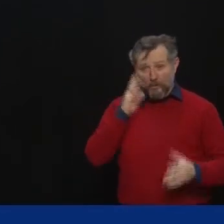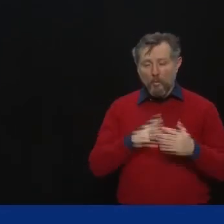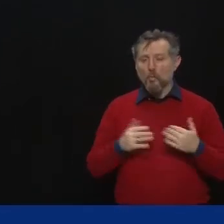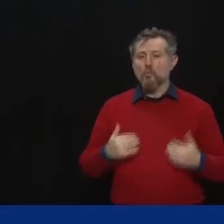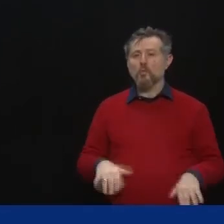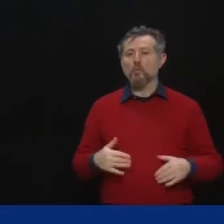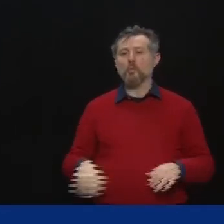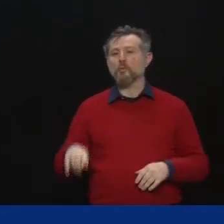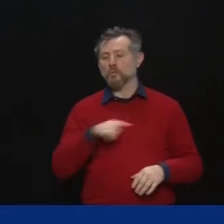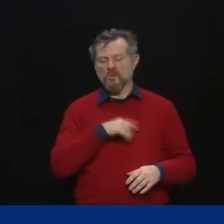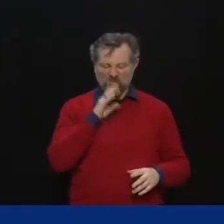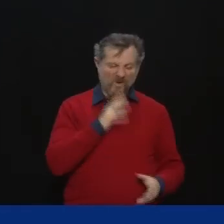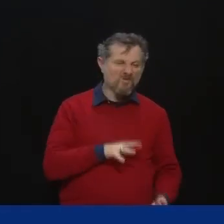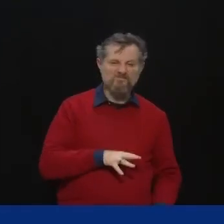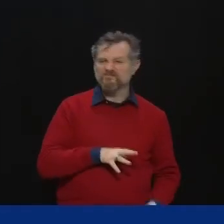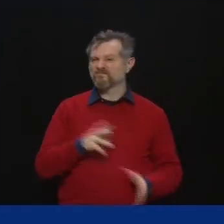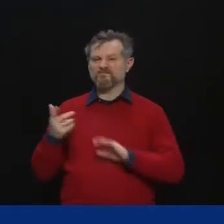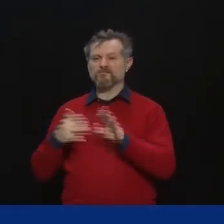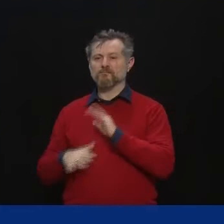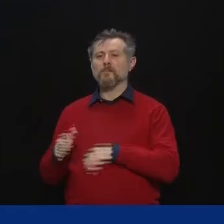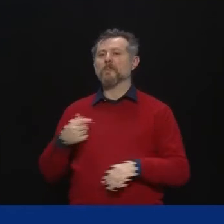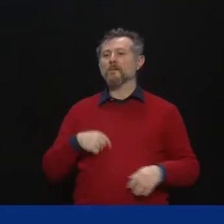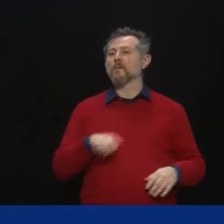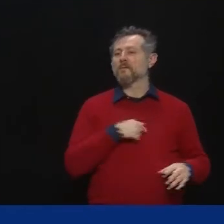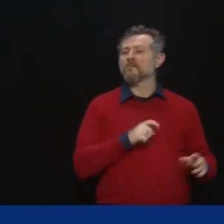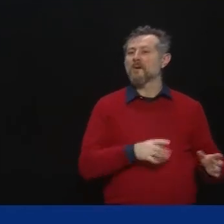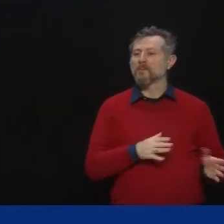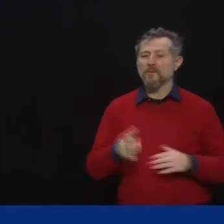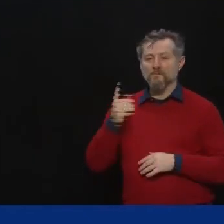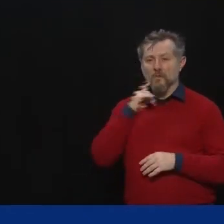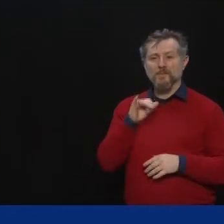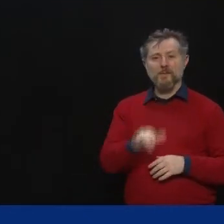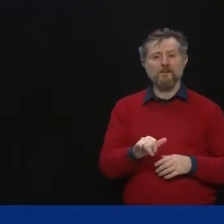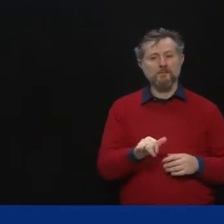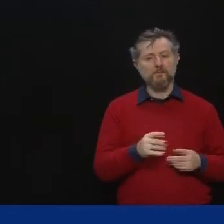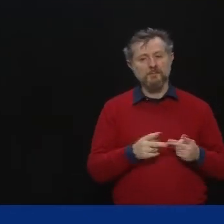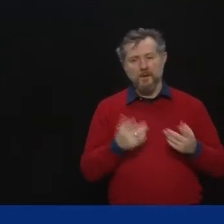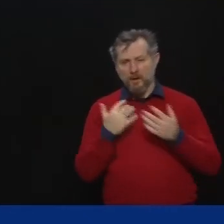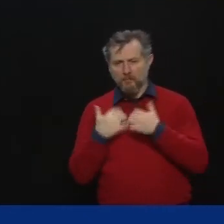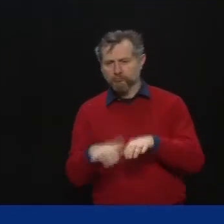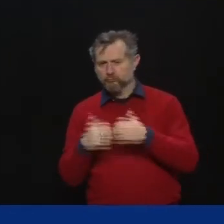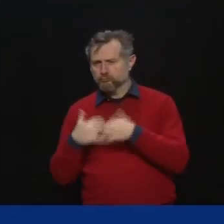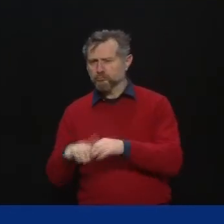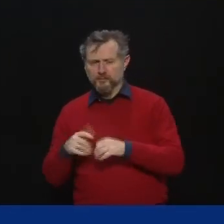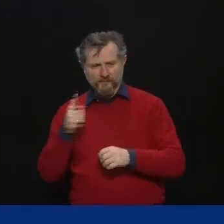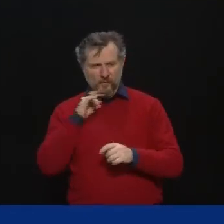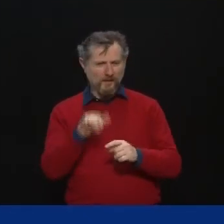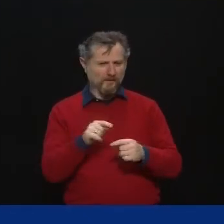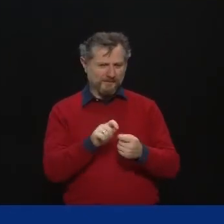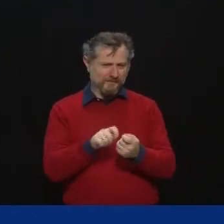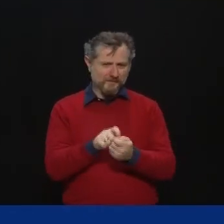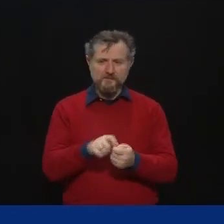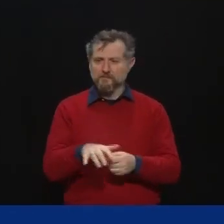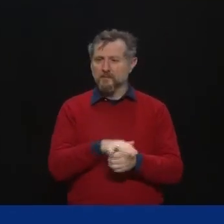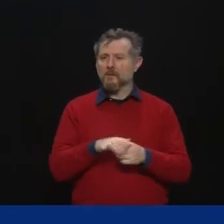CAPACITY AND YOU HAVE A HIGH VOLUME OF -- A SURGE OF INDIVIDUALS NEEDS MEDICAL CARE IN THE HOSPITAL, THAT'S WHEN THE